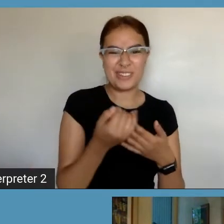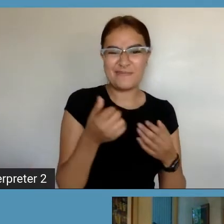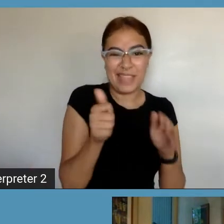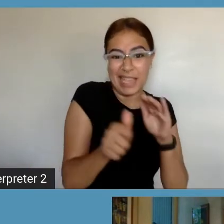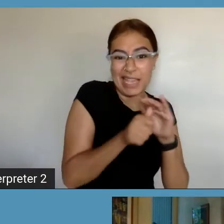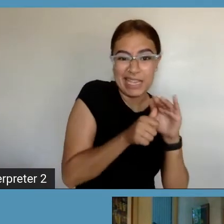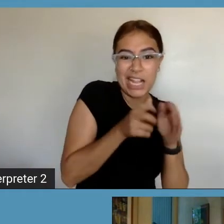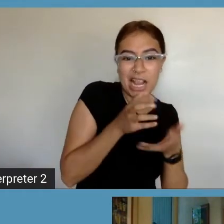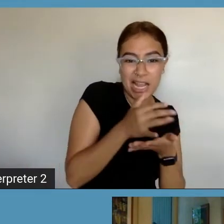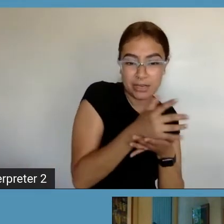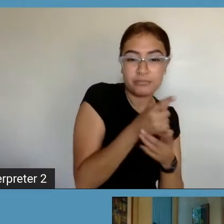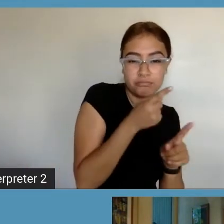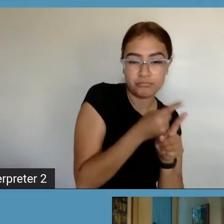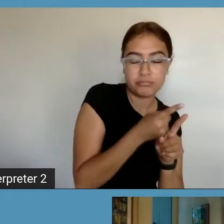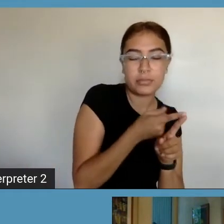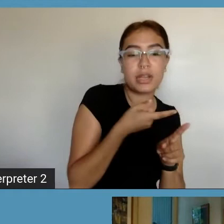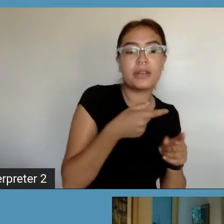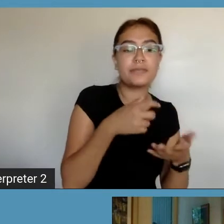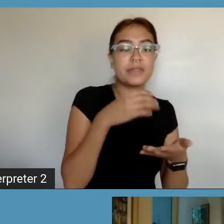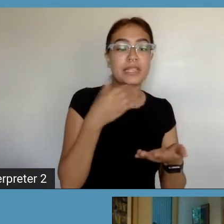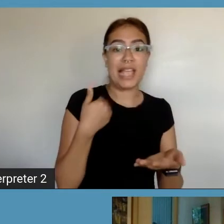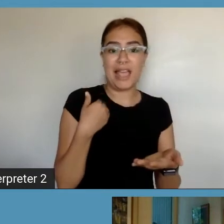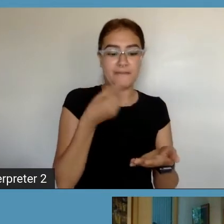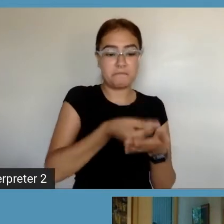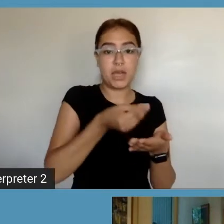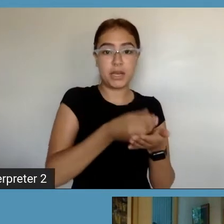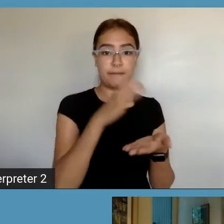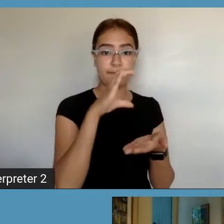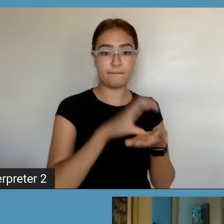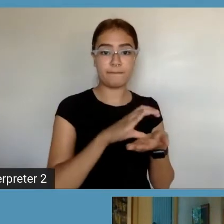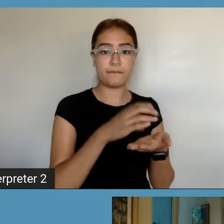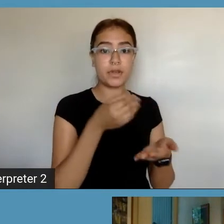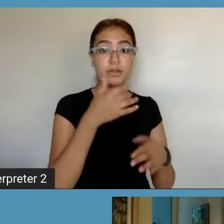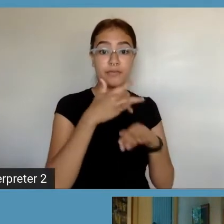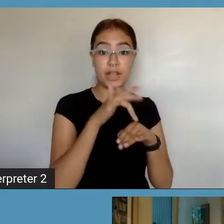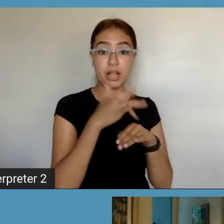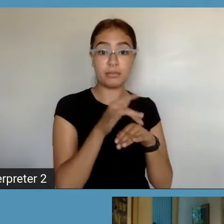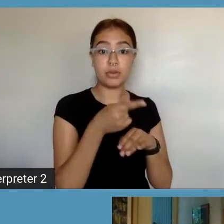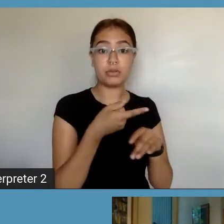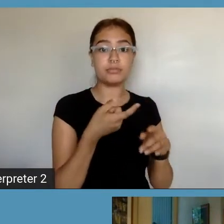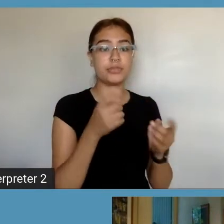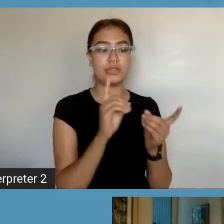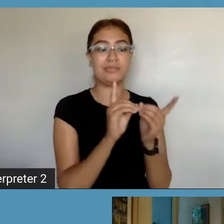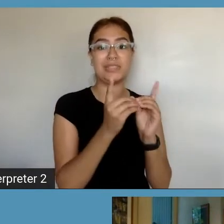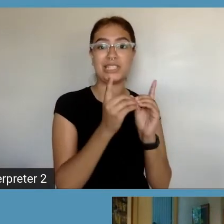and there are grants available to digitize these resources that have been languishing in